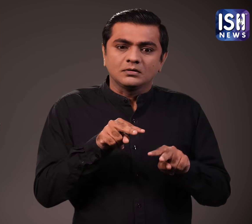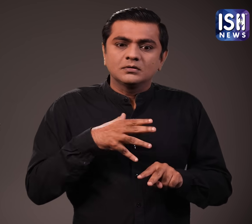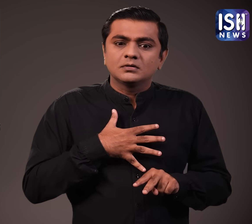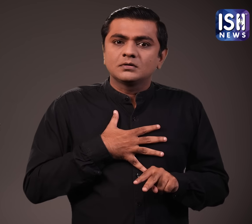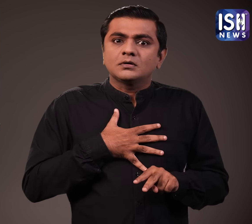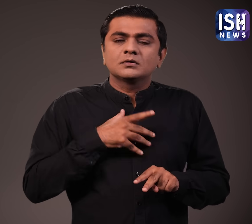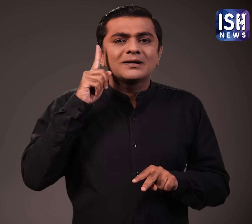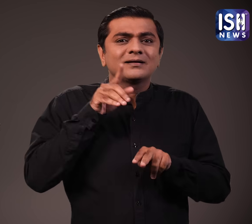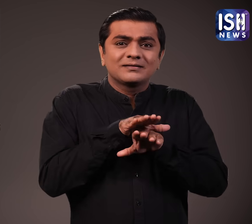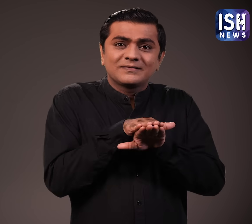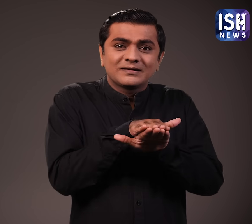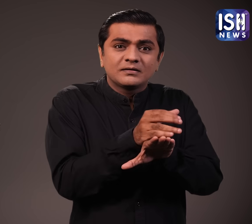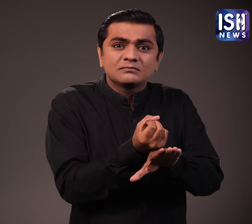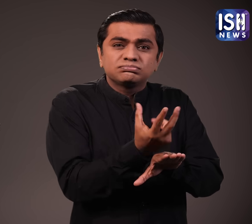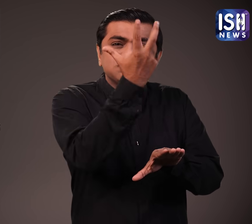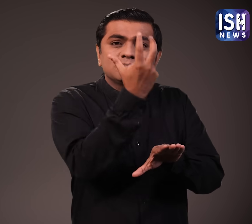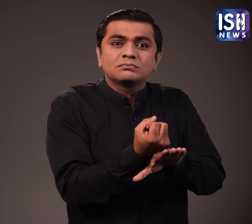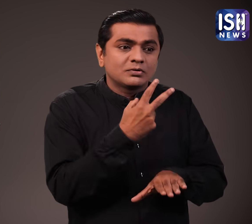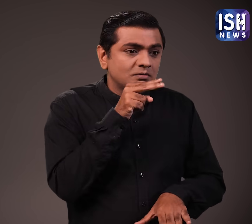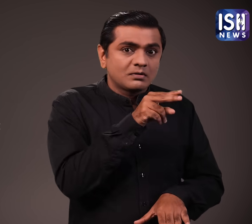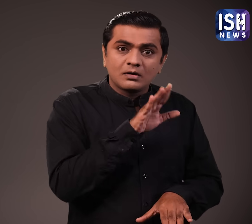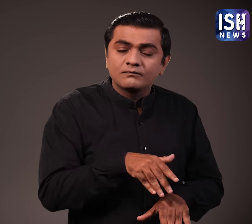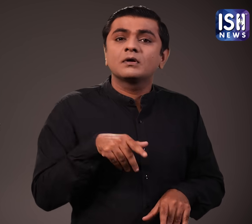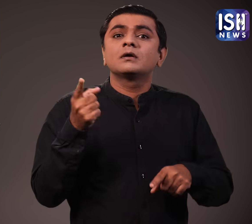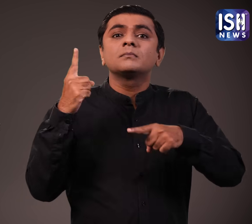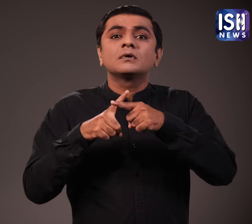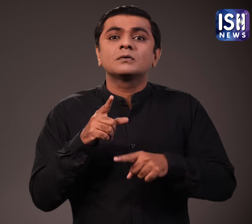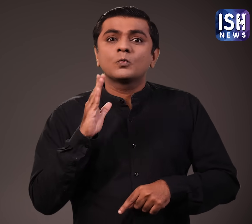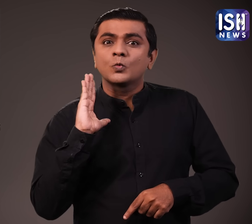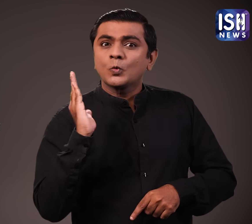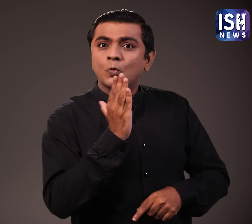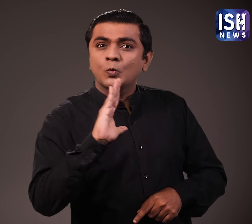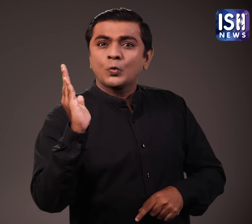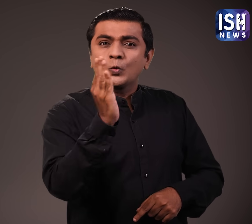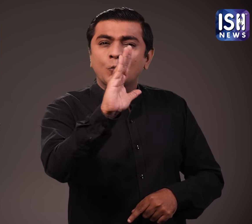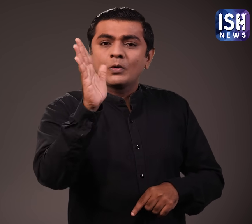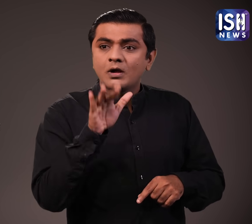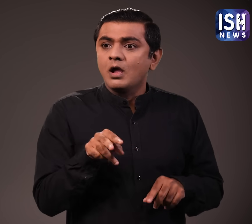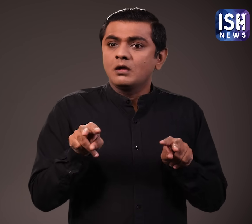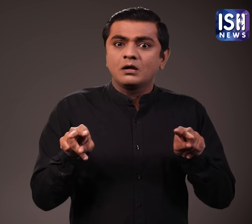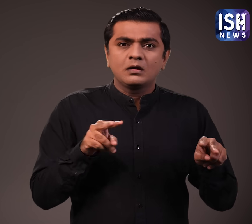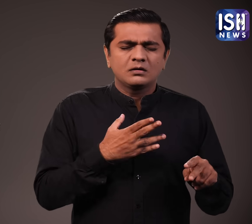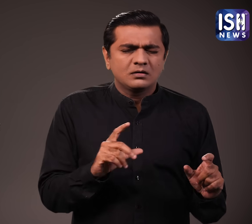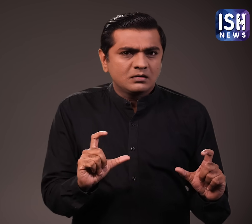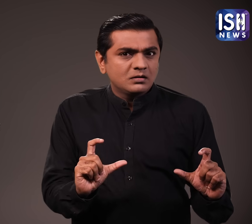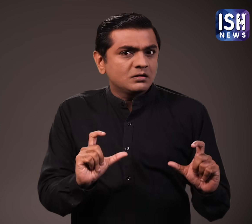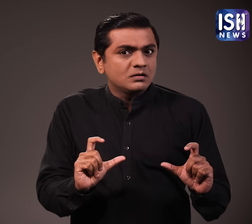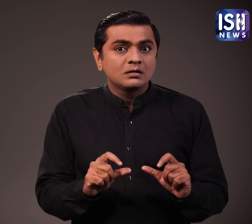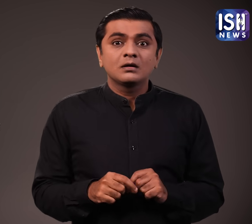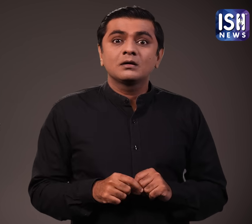Friday said they could see big fish like whales and sharks. They had to be very careful.